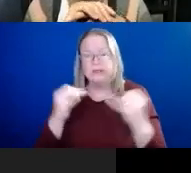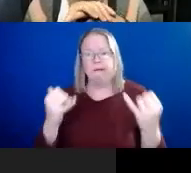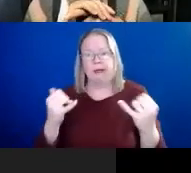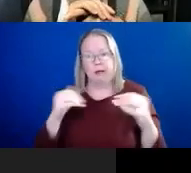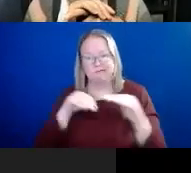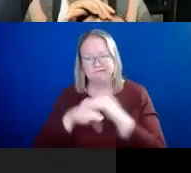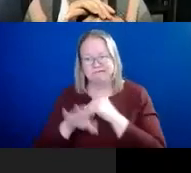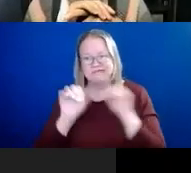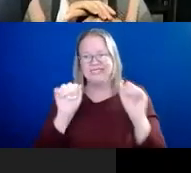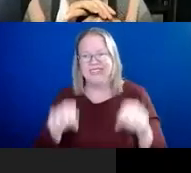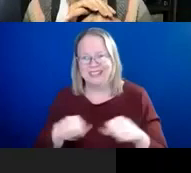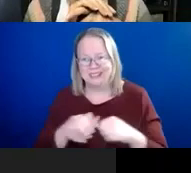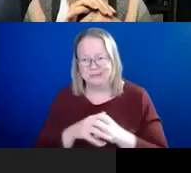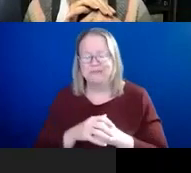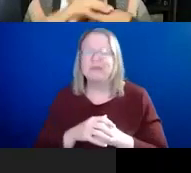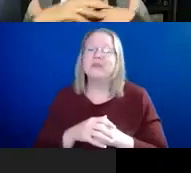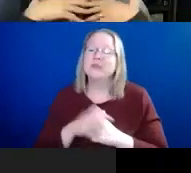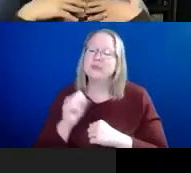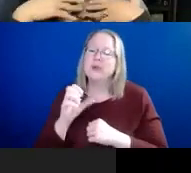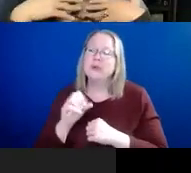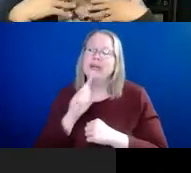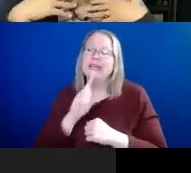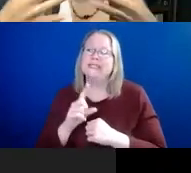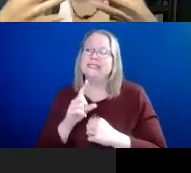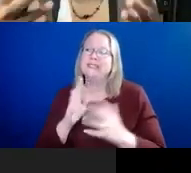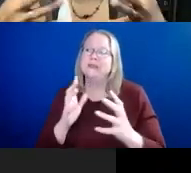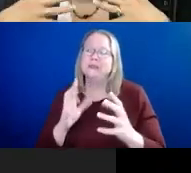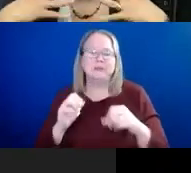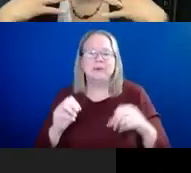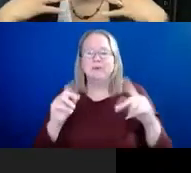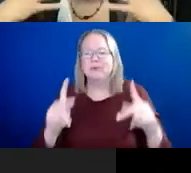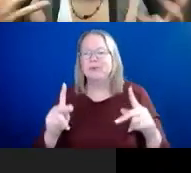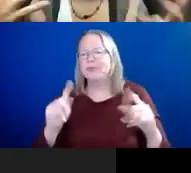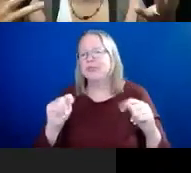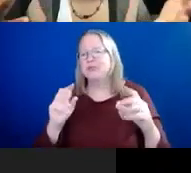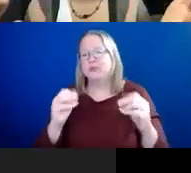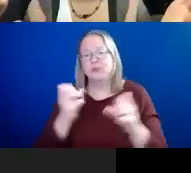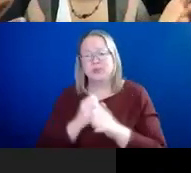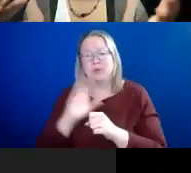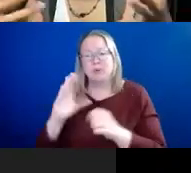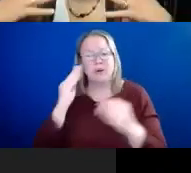13:18:28 It's an opportunity to get your information out there to